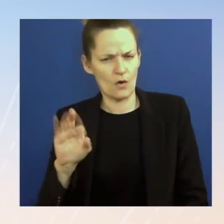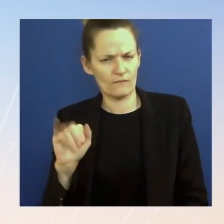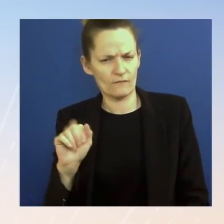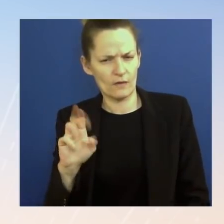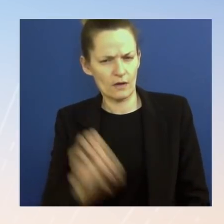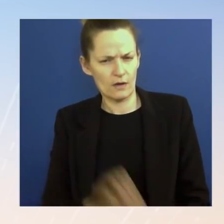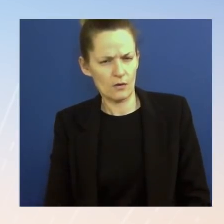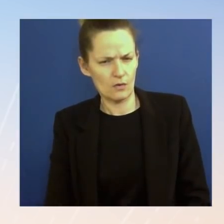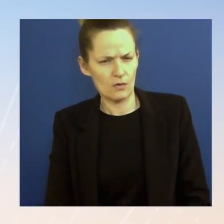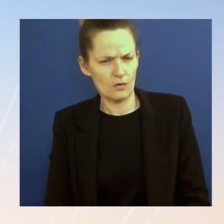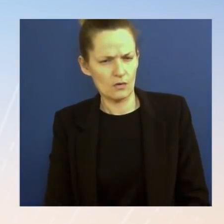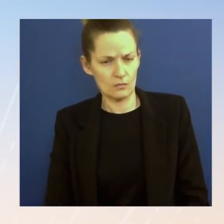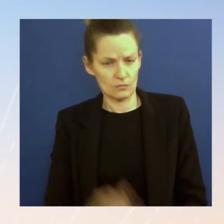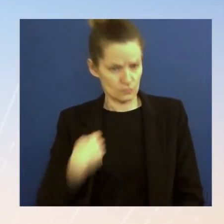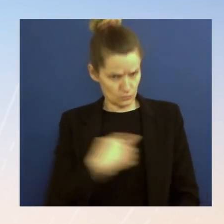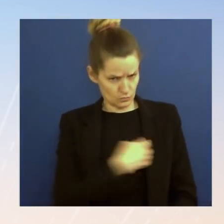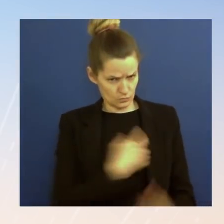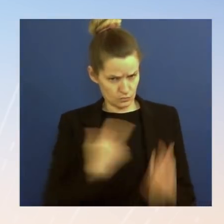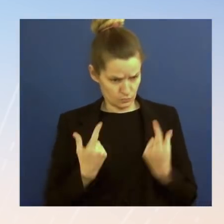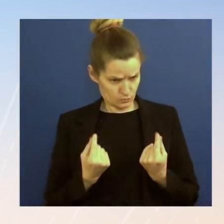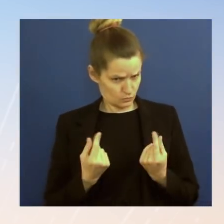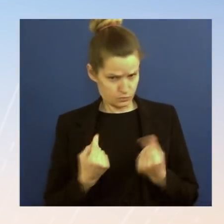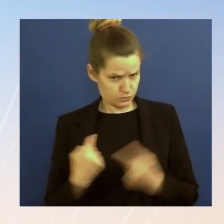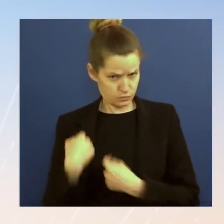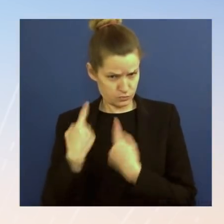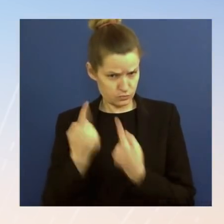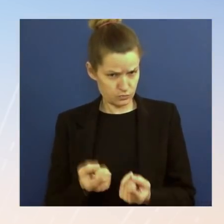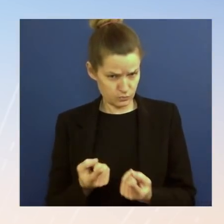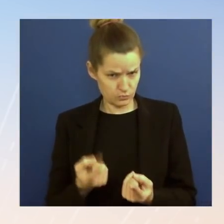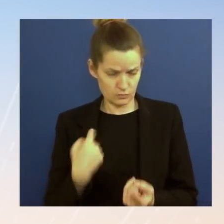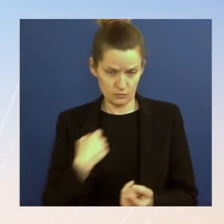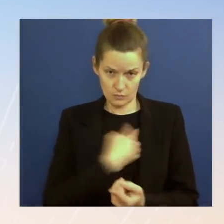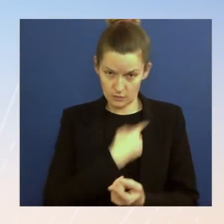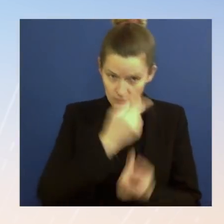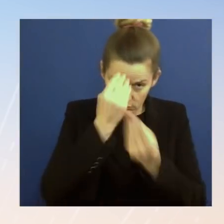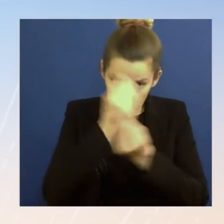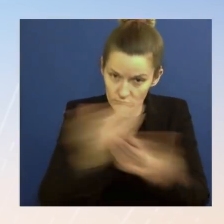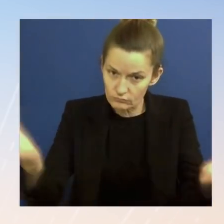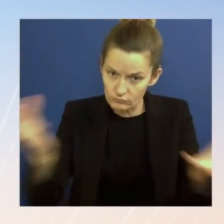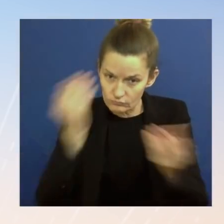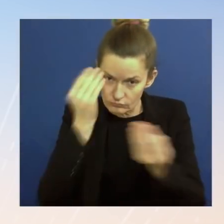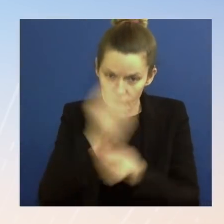to the media, and to others about what to expect. And when you have President Putin suggesting --